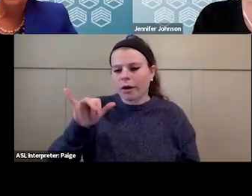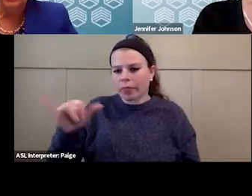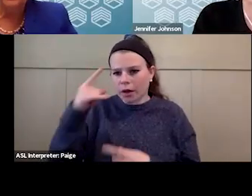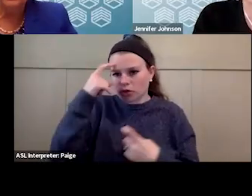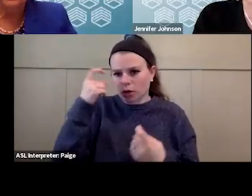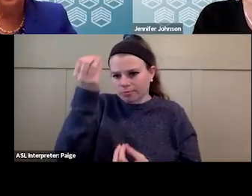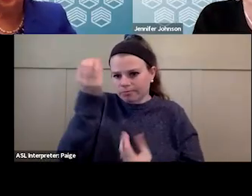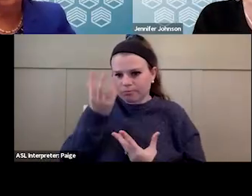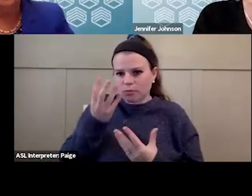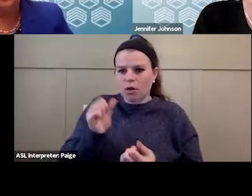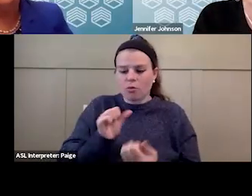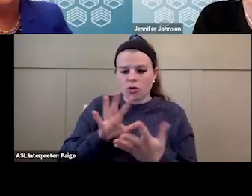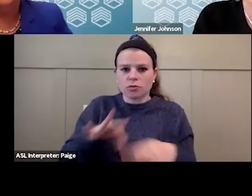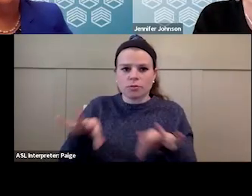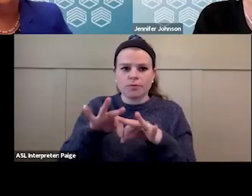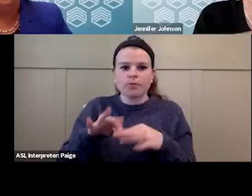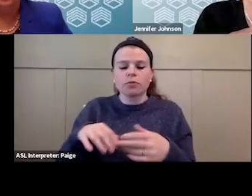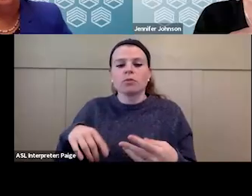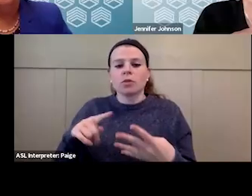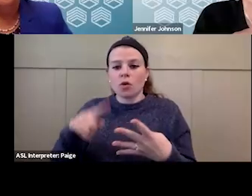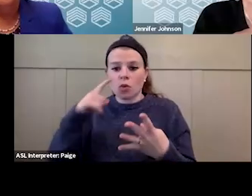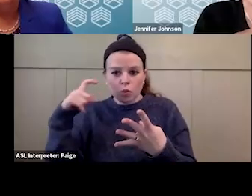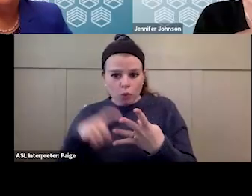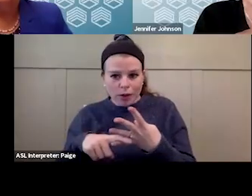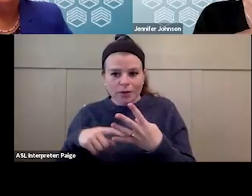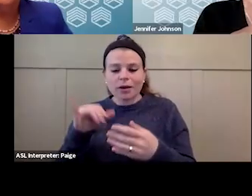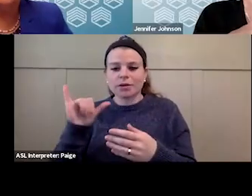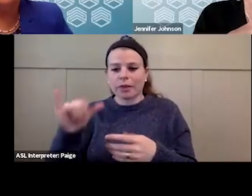We recognize that trauma affects everyone, and it not only affects